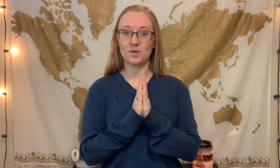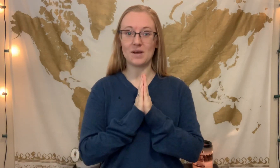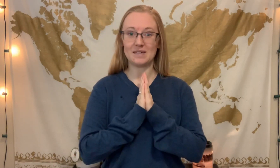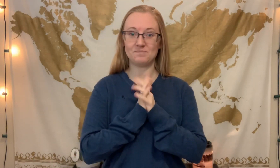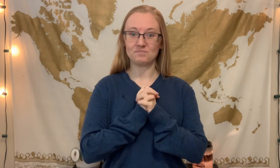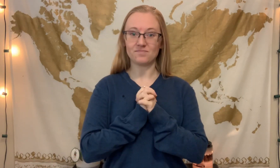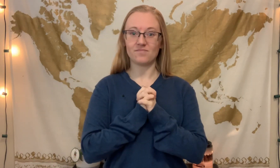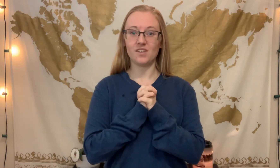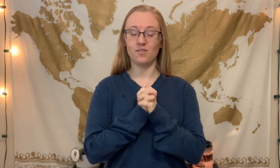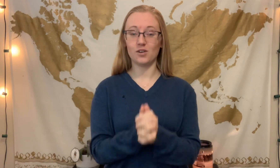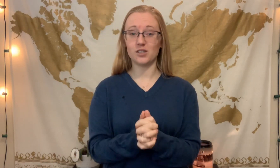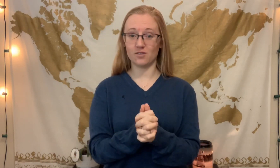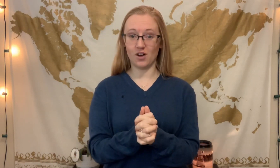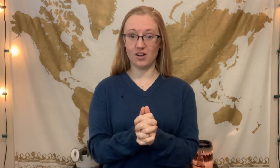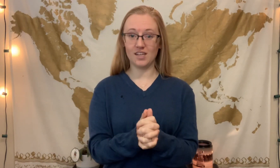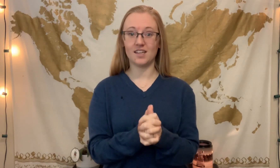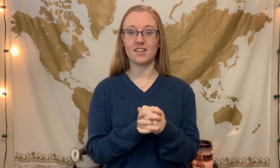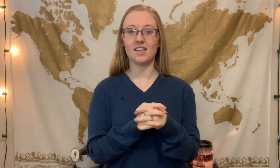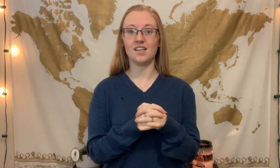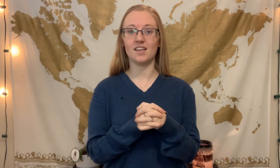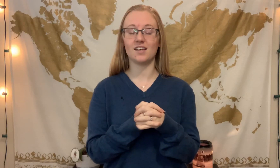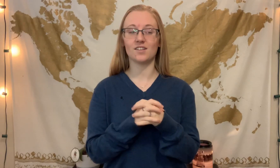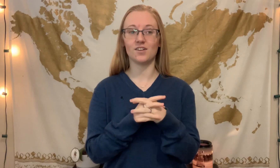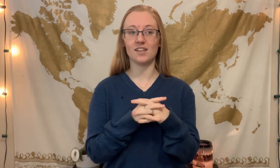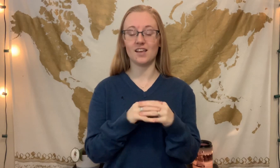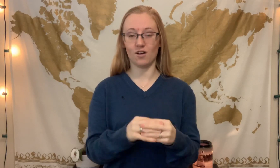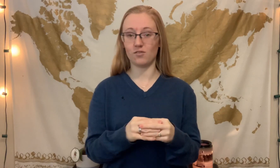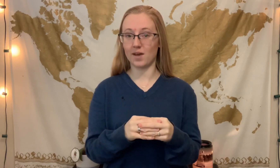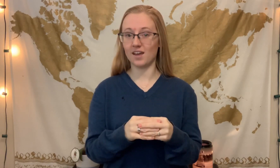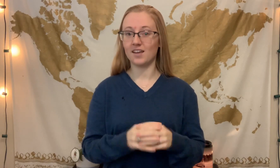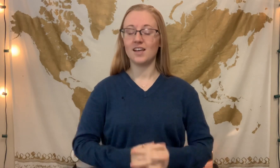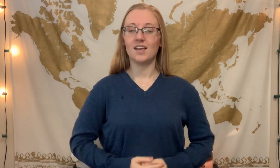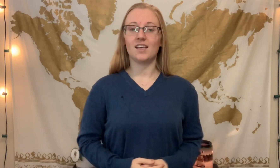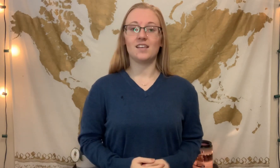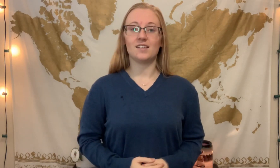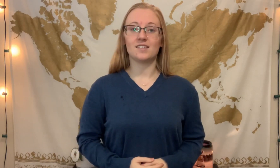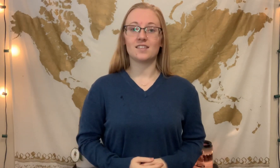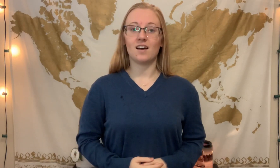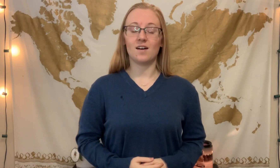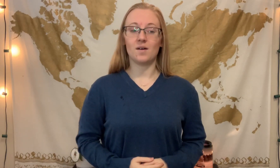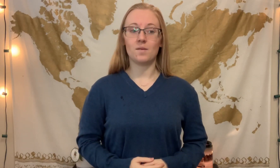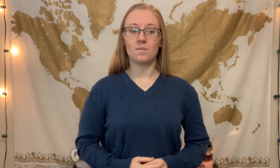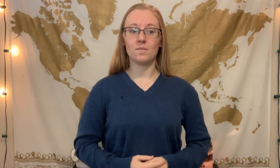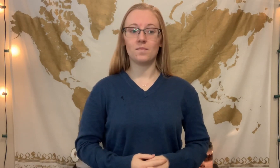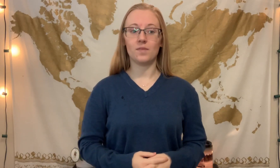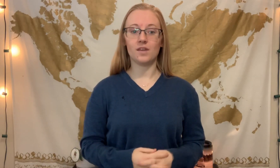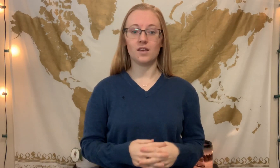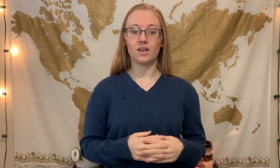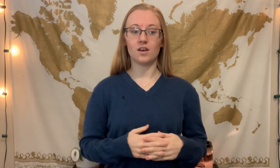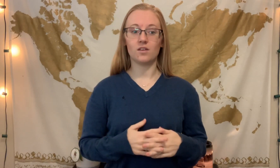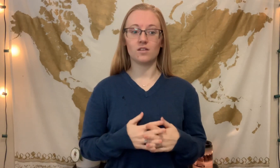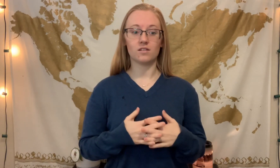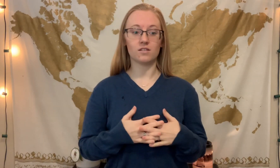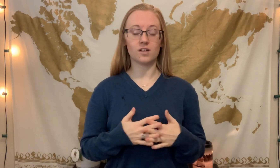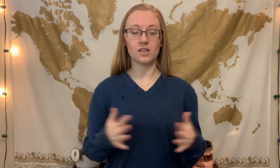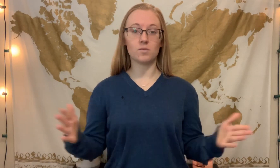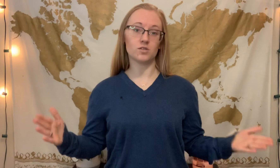you're ready. First of all the learning the alphabet is the learning the most